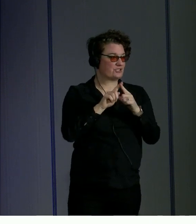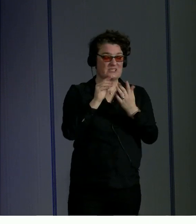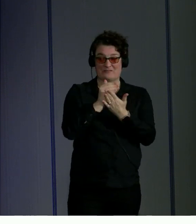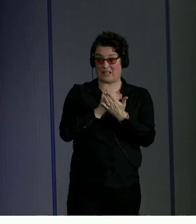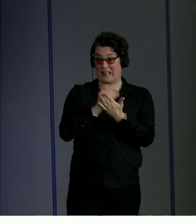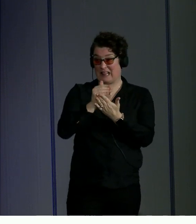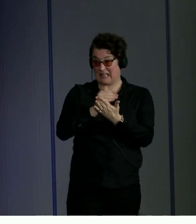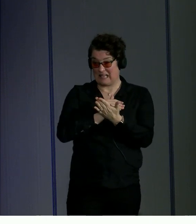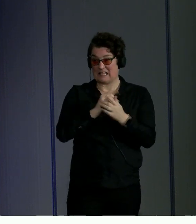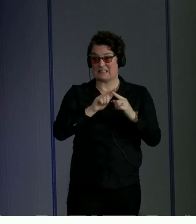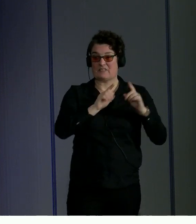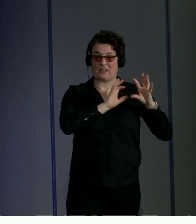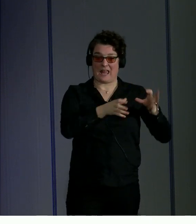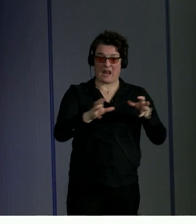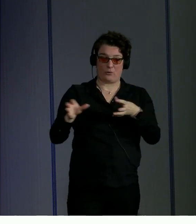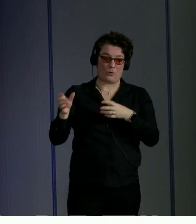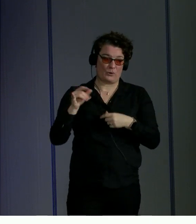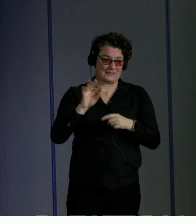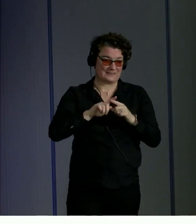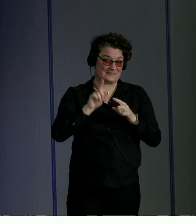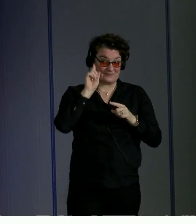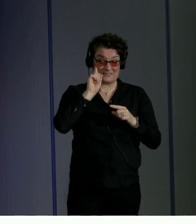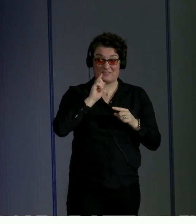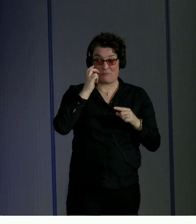and categories of Deafblind individuals. >>